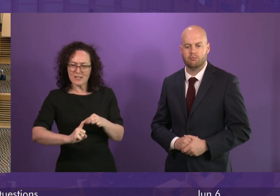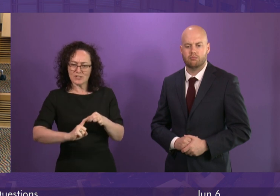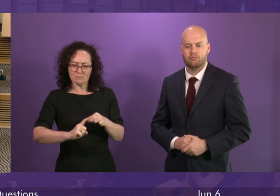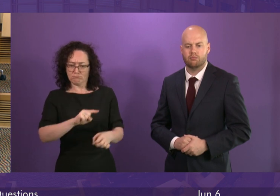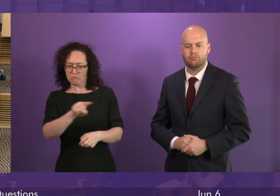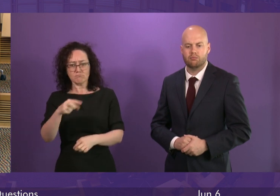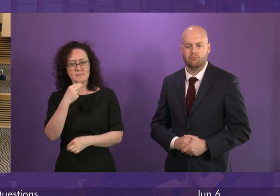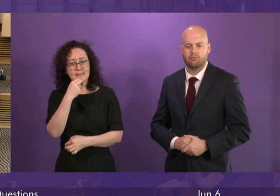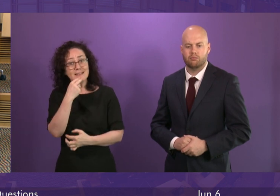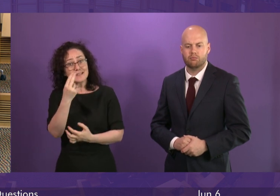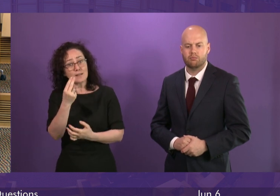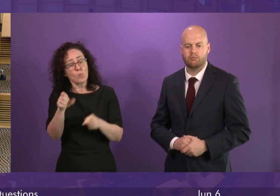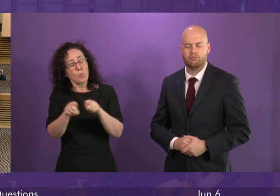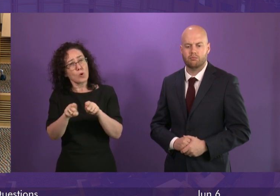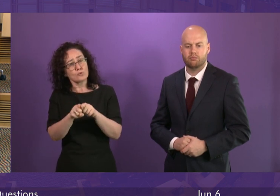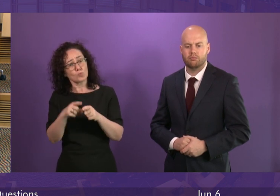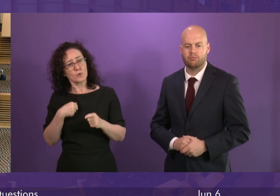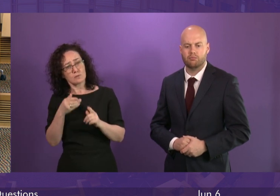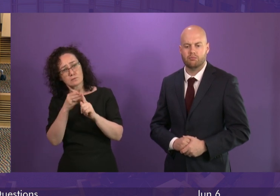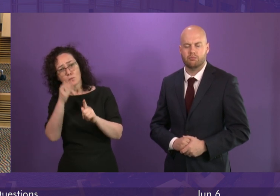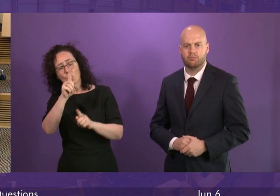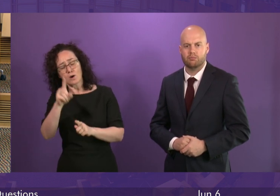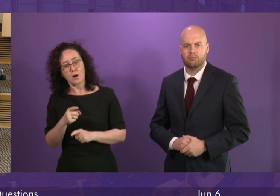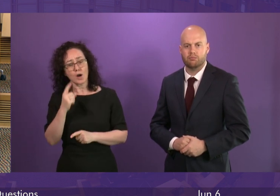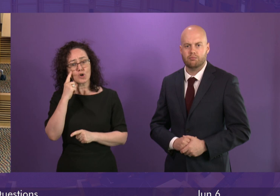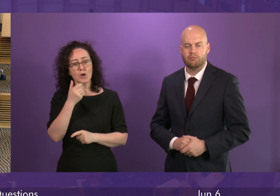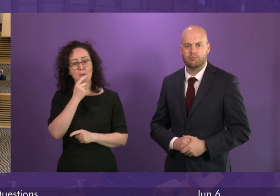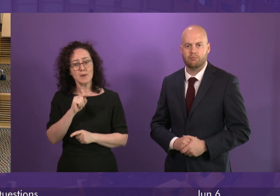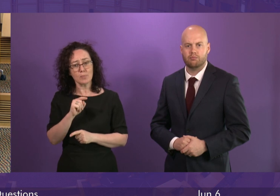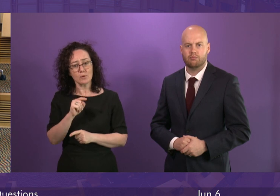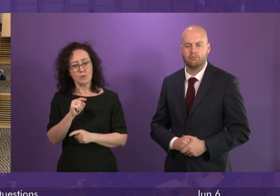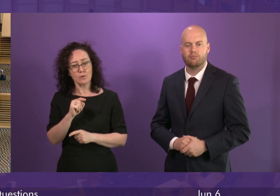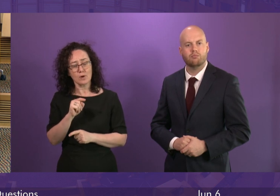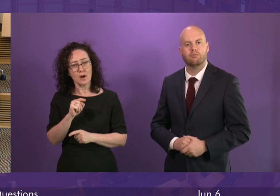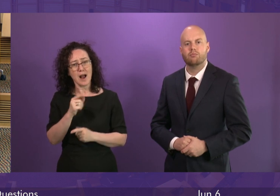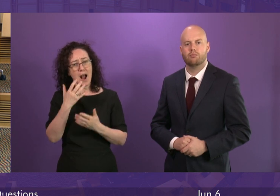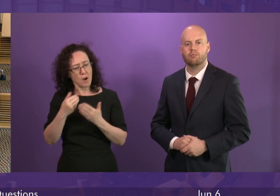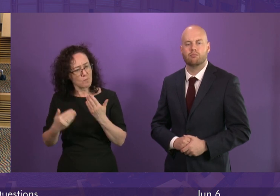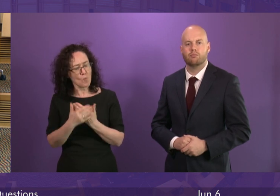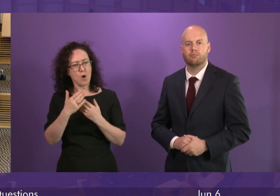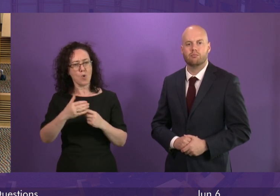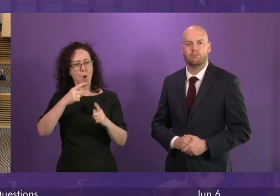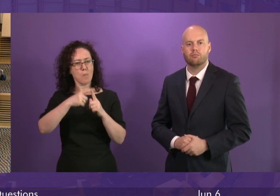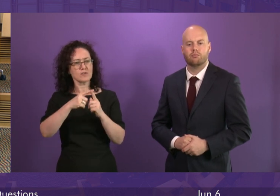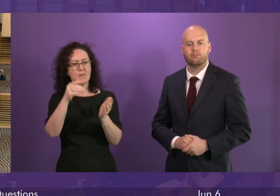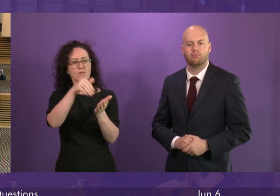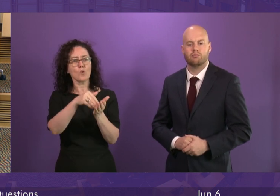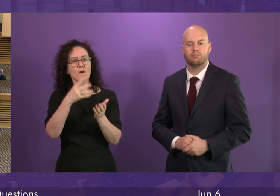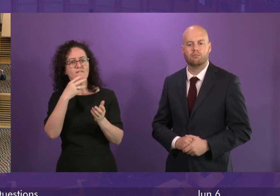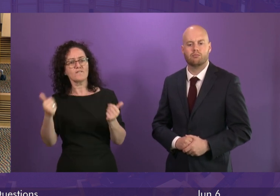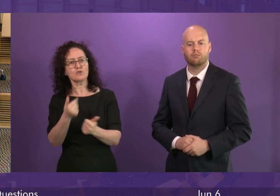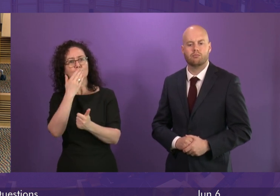young people leaving school to the highest level of positive destinations on record.